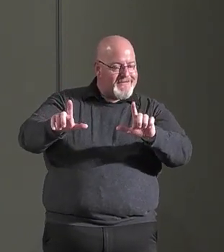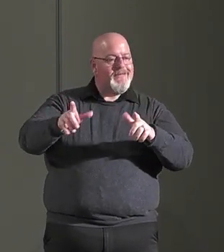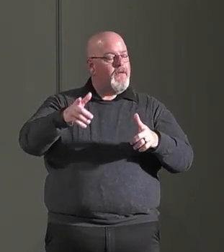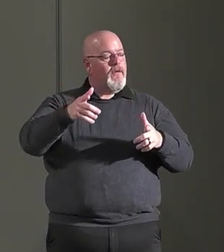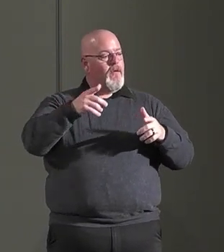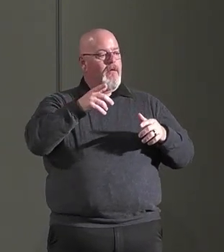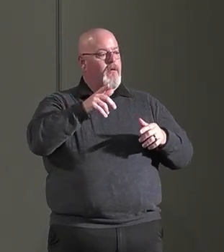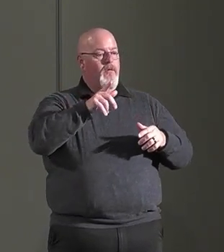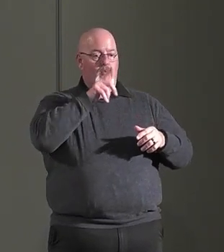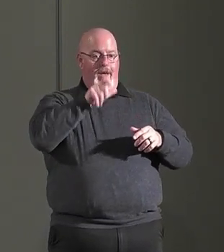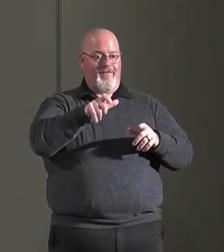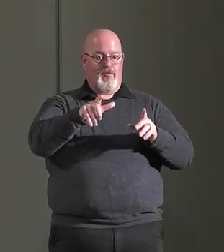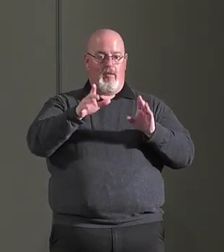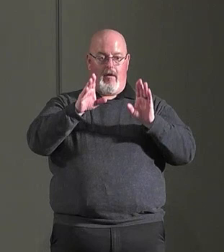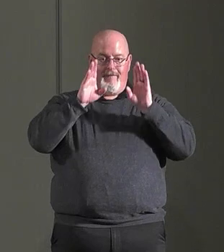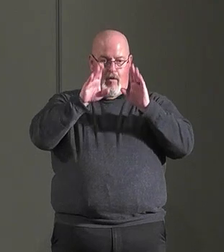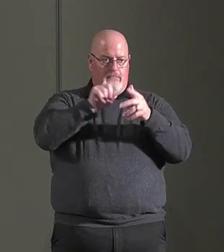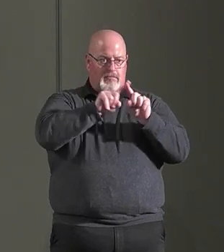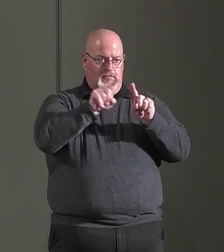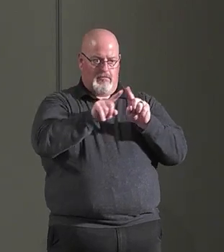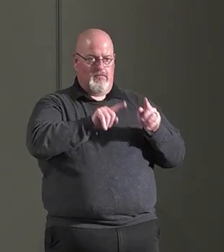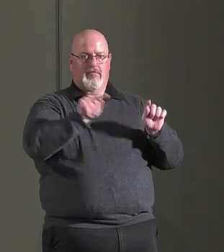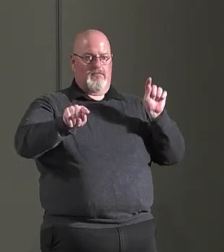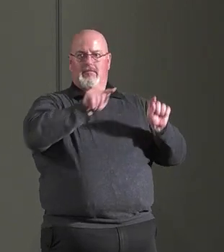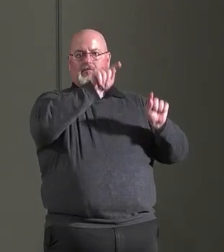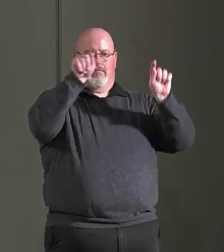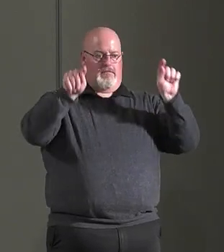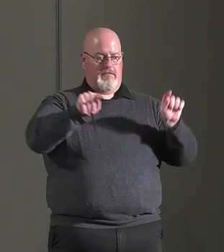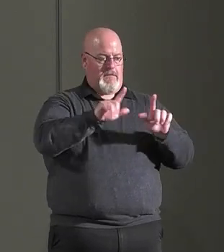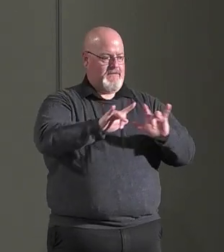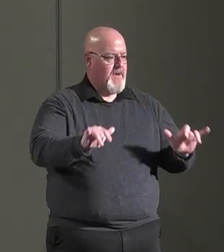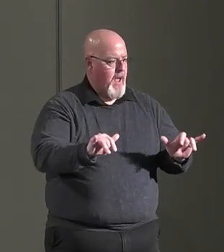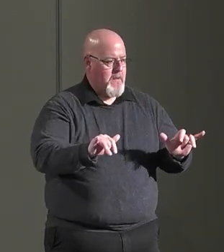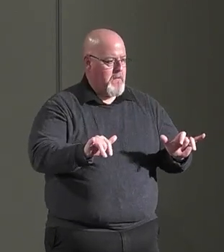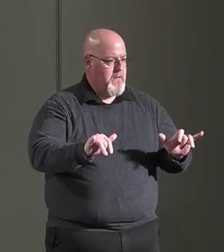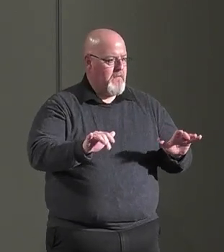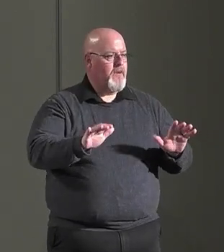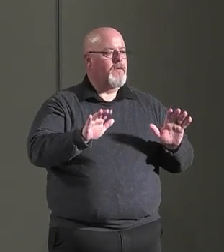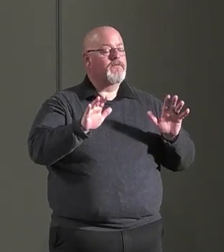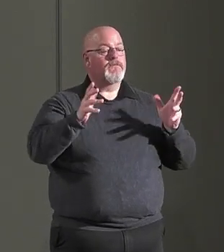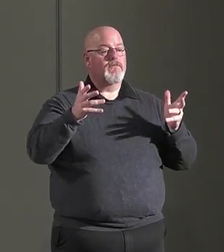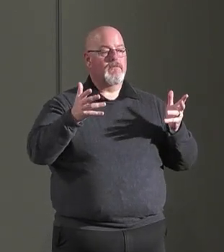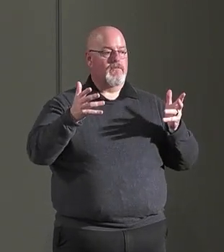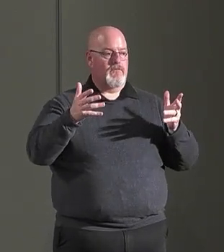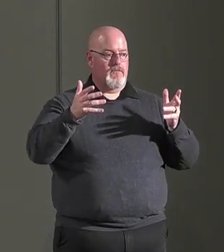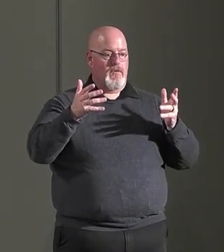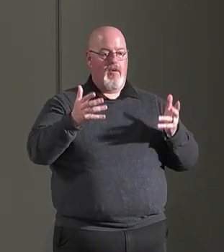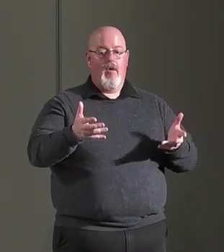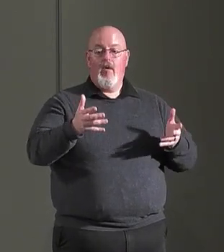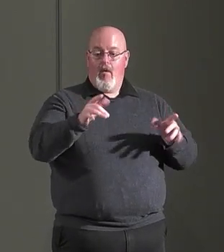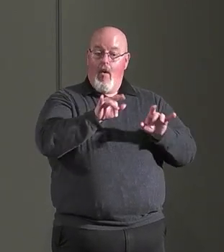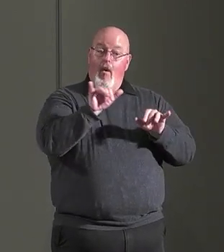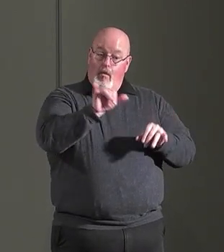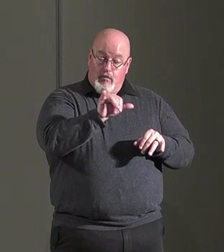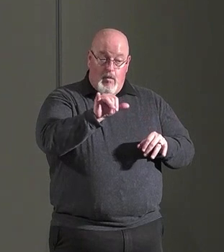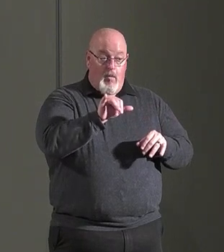have to focus on multiple different things at the same time. So, also, the case for when